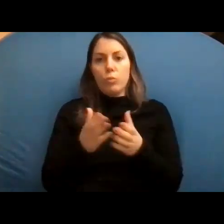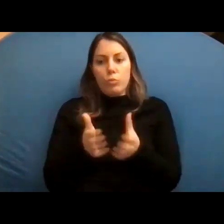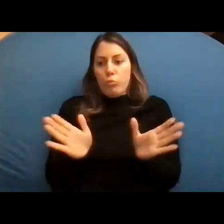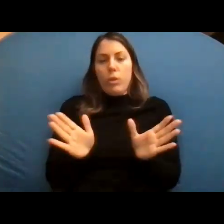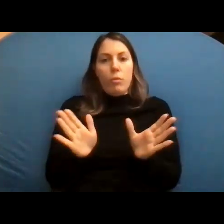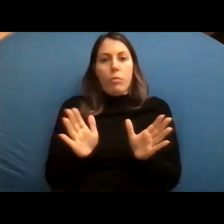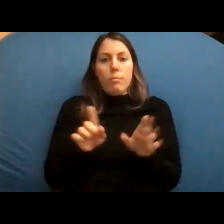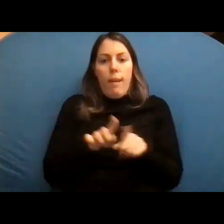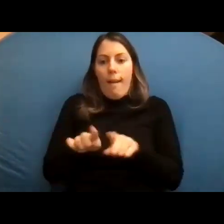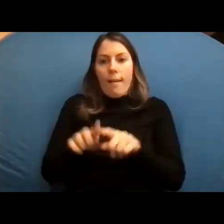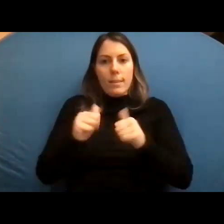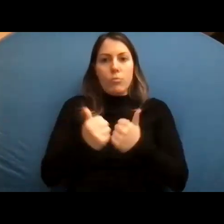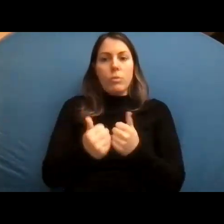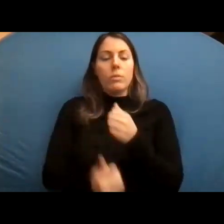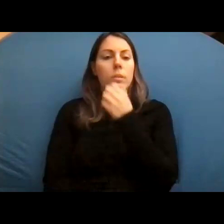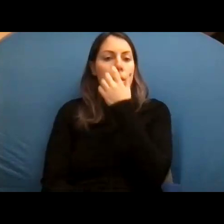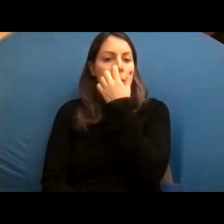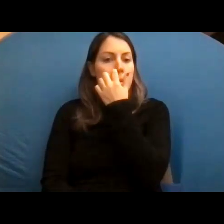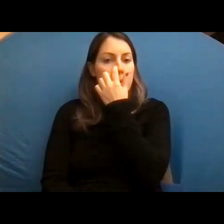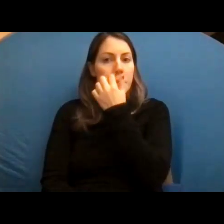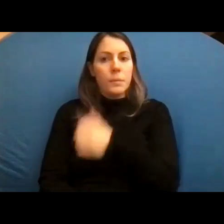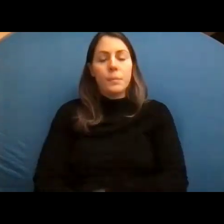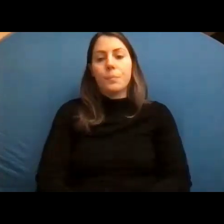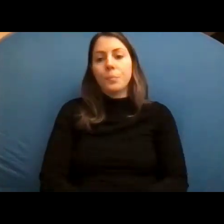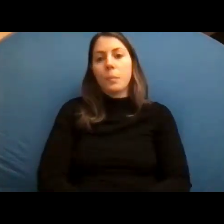of an indication as to what we